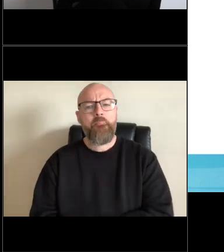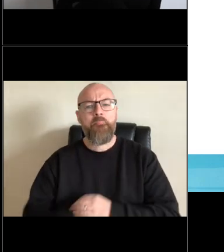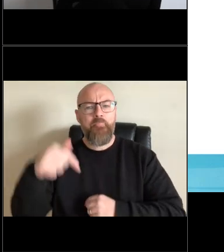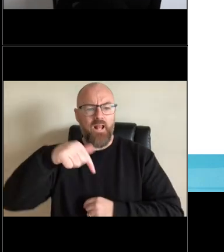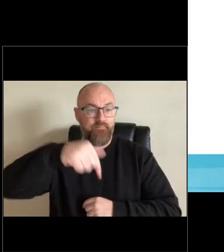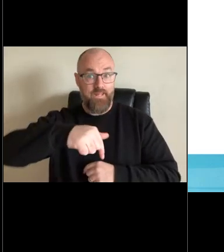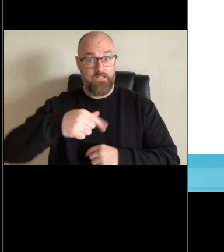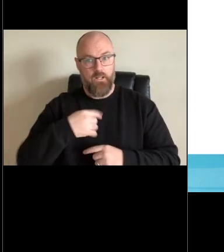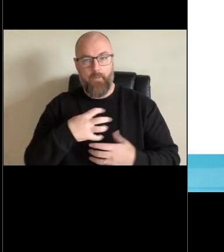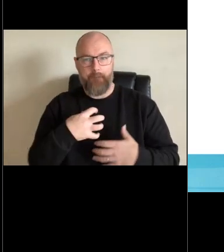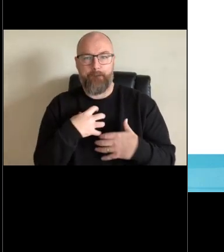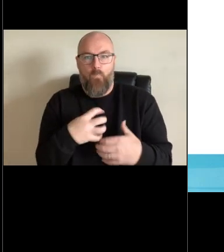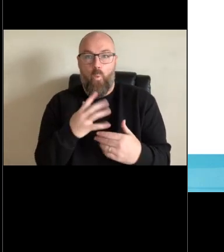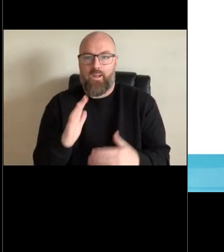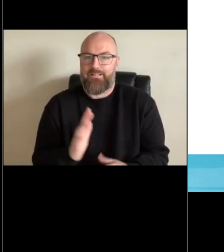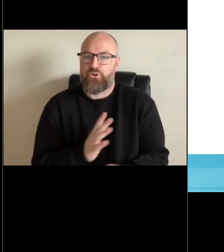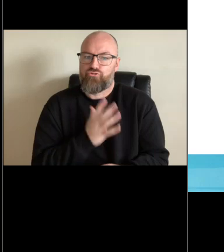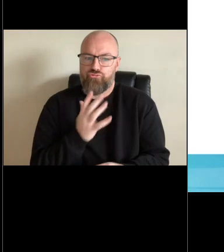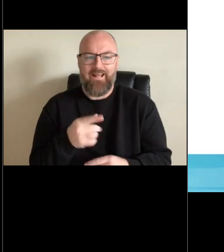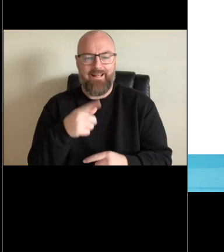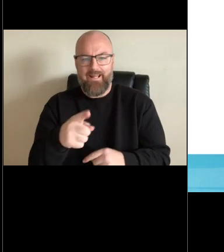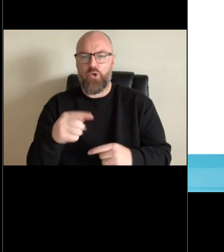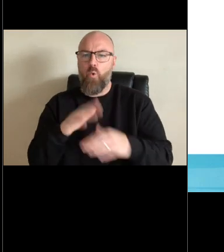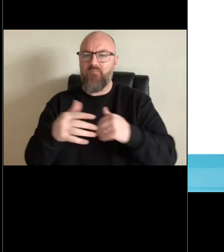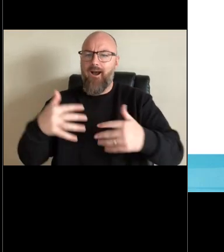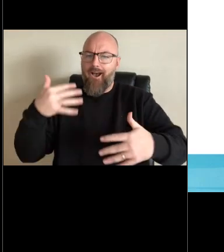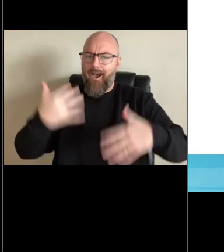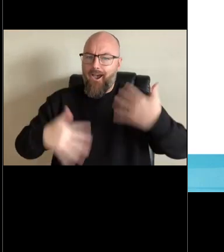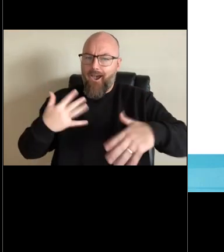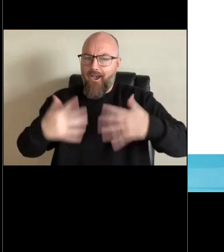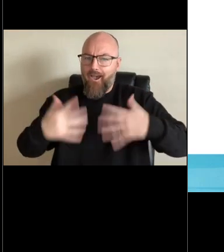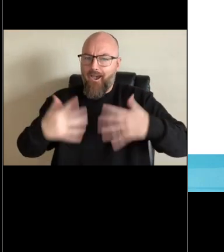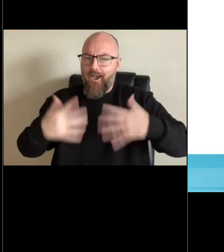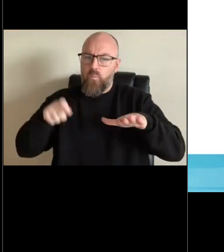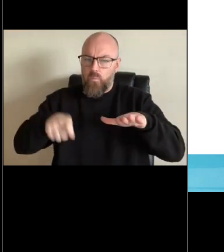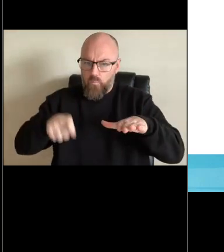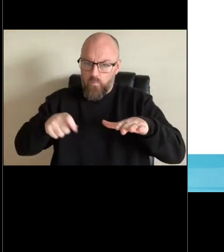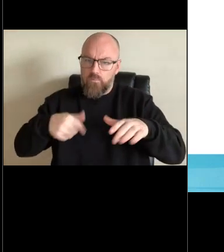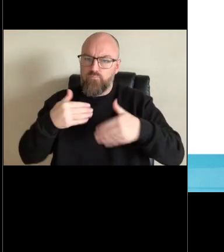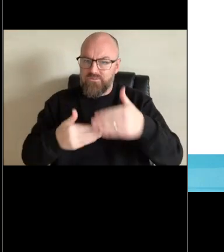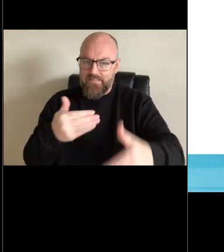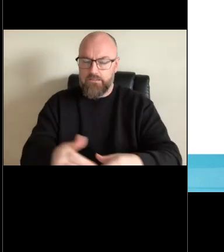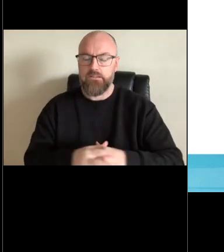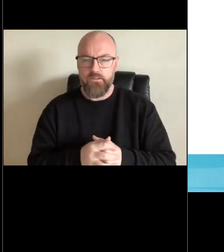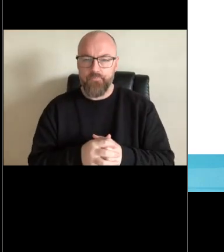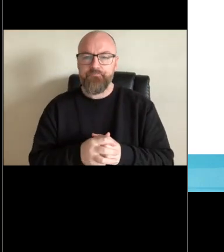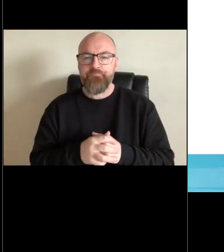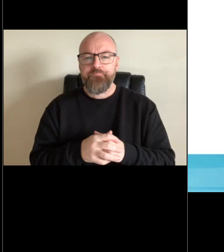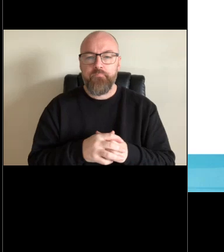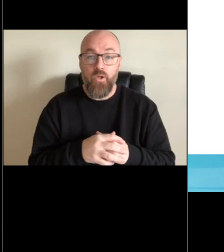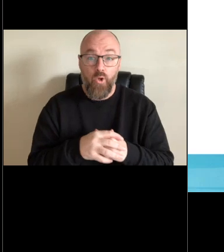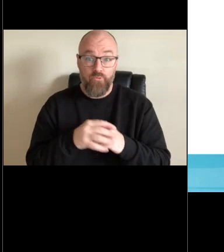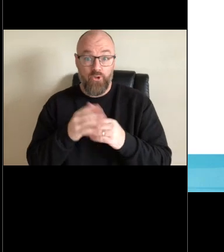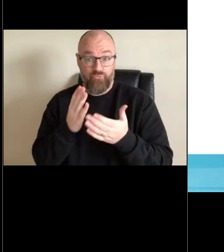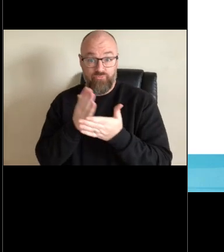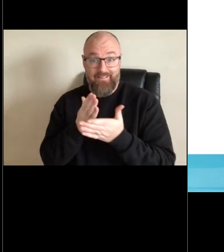under the heading of harmful proceedings but basically what it is is um putting in place